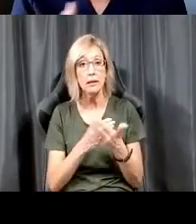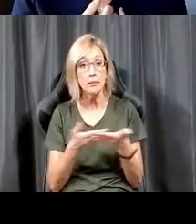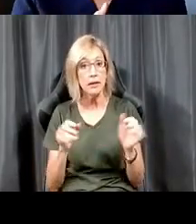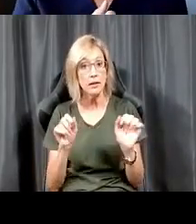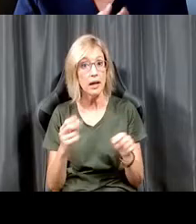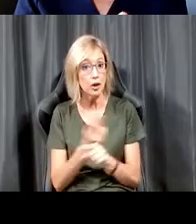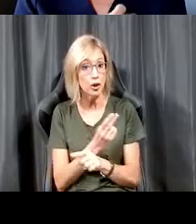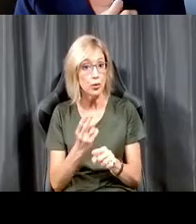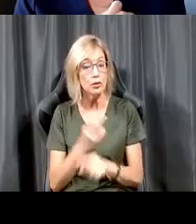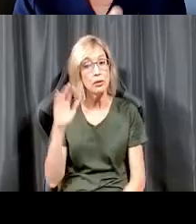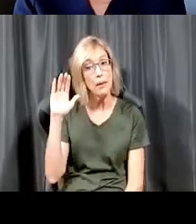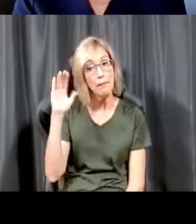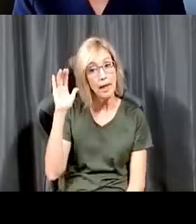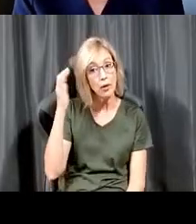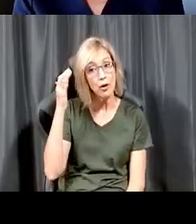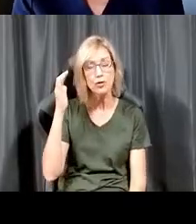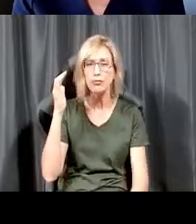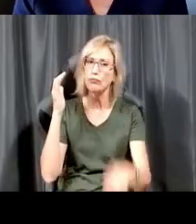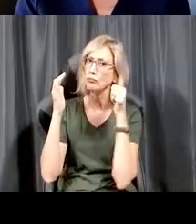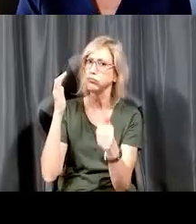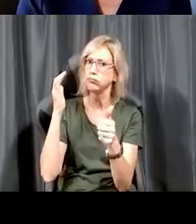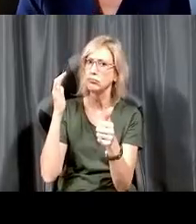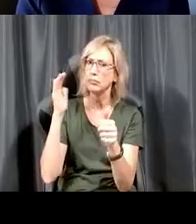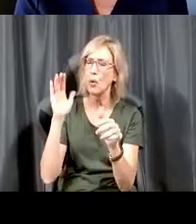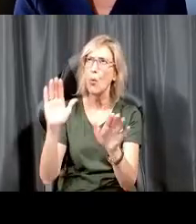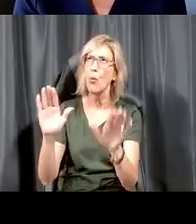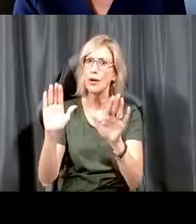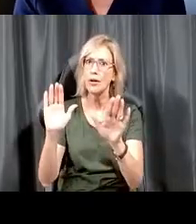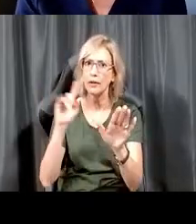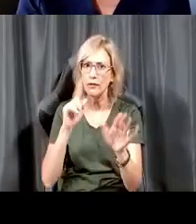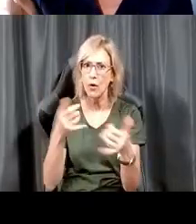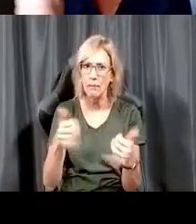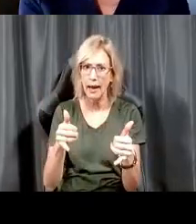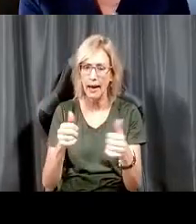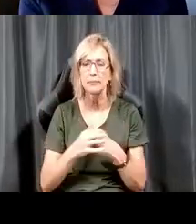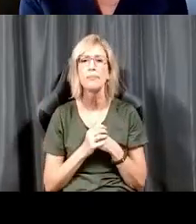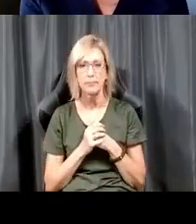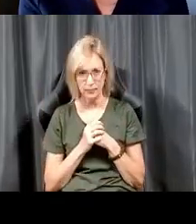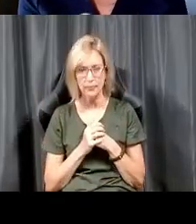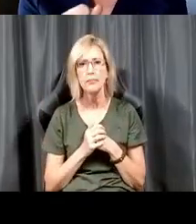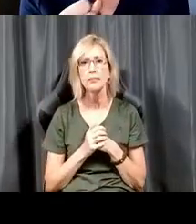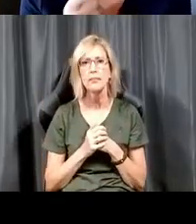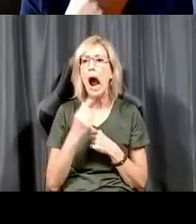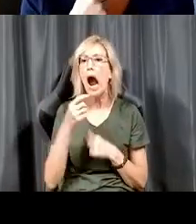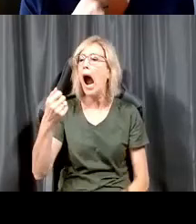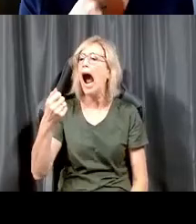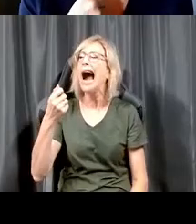Mirrors are wonderful. For playing with kids. They connect more their mouths. Have them open